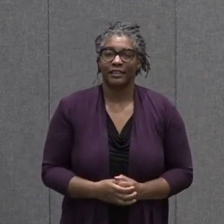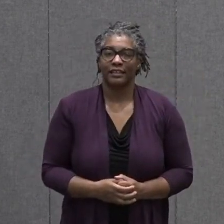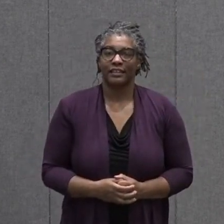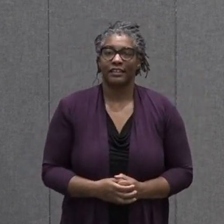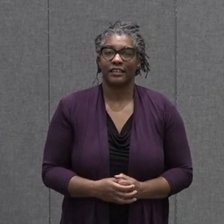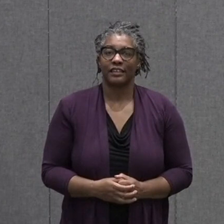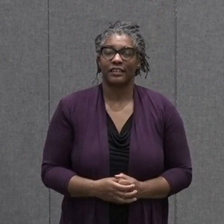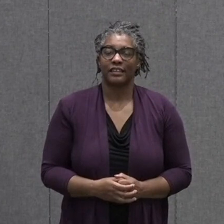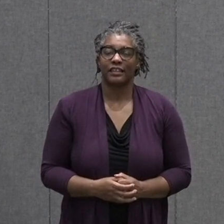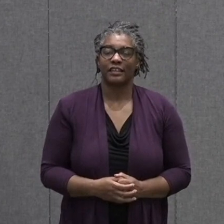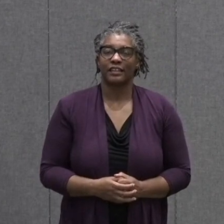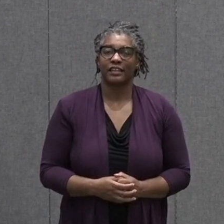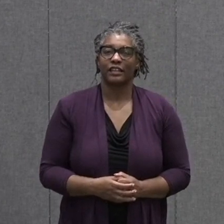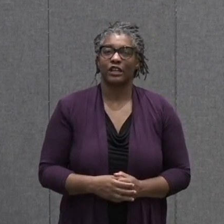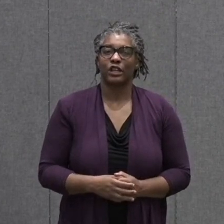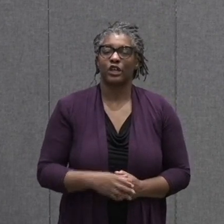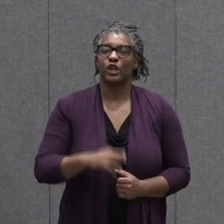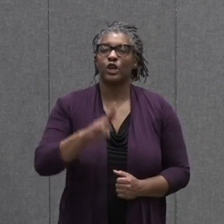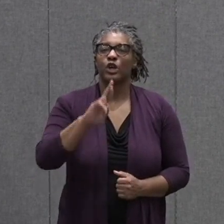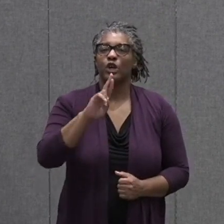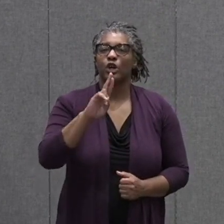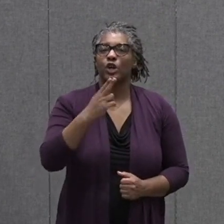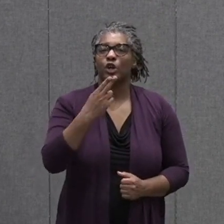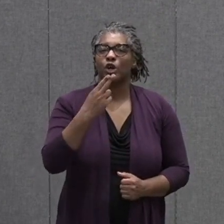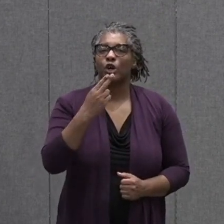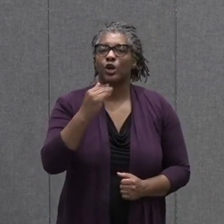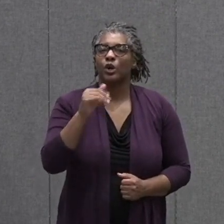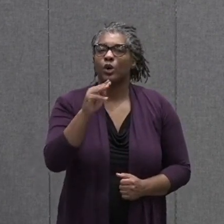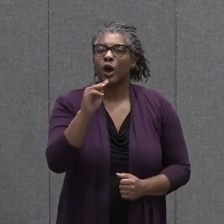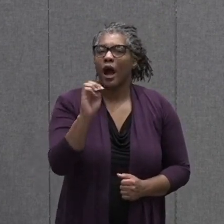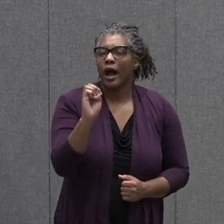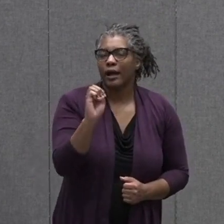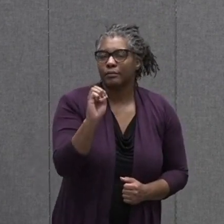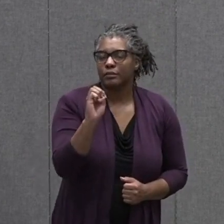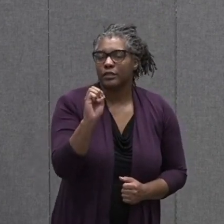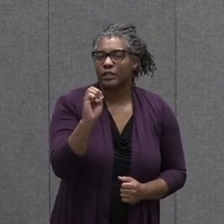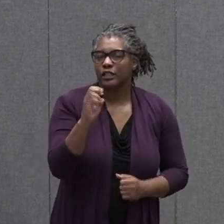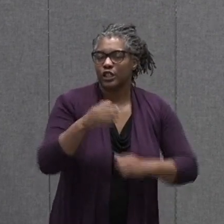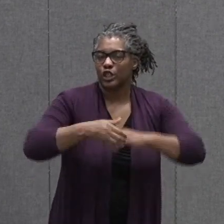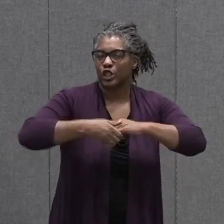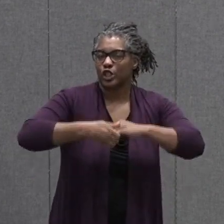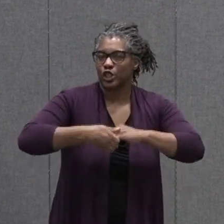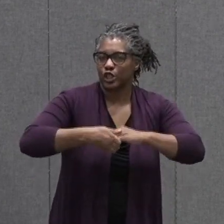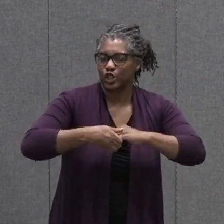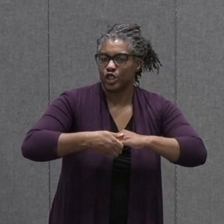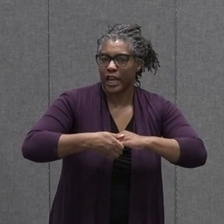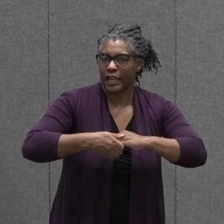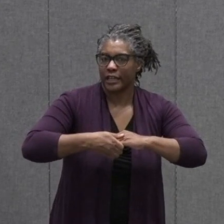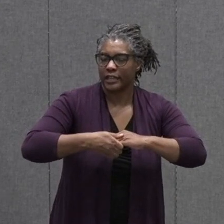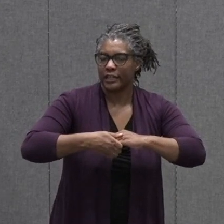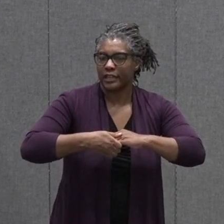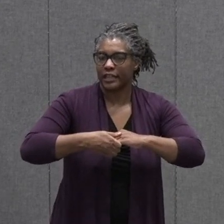A magic e word. Hmm. Have you ever been to a lake before?